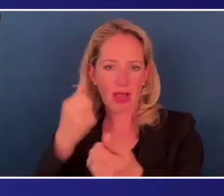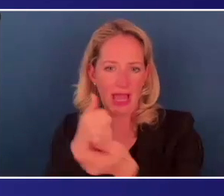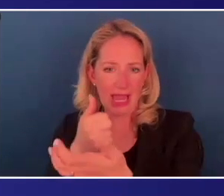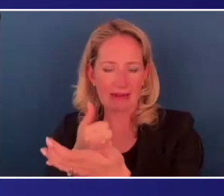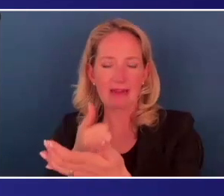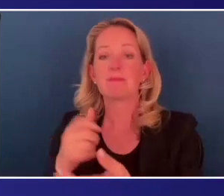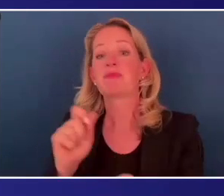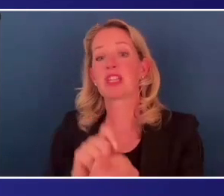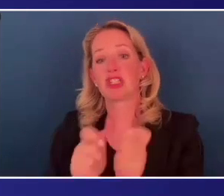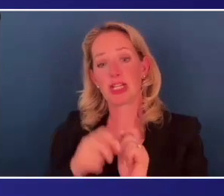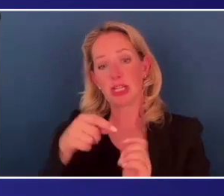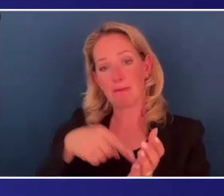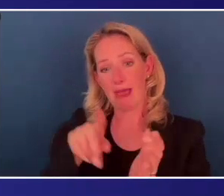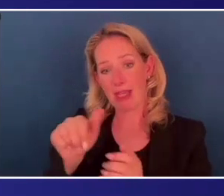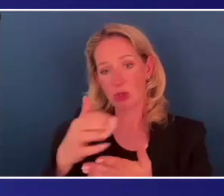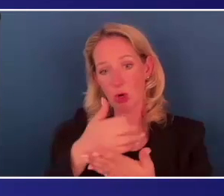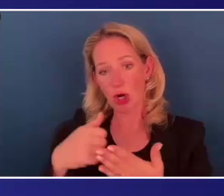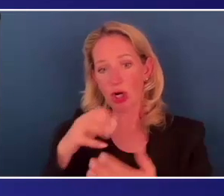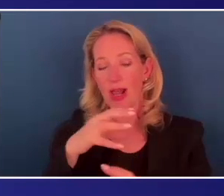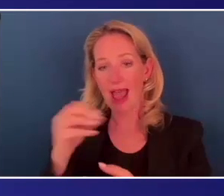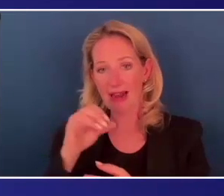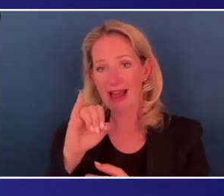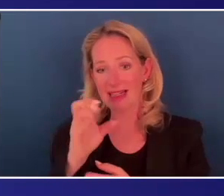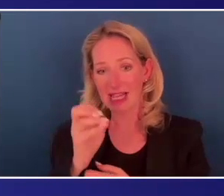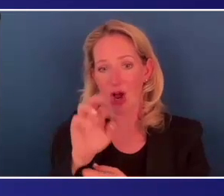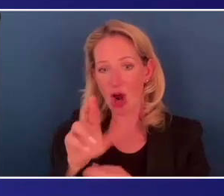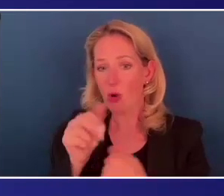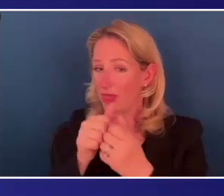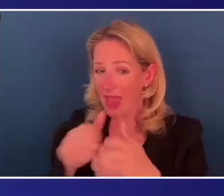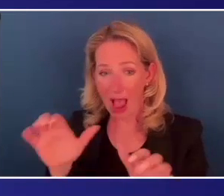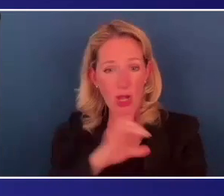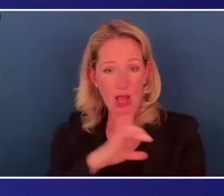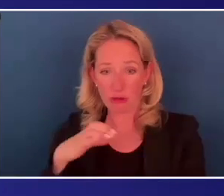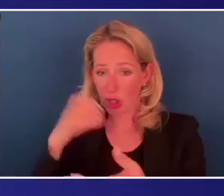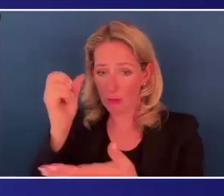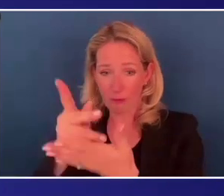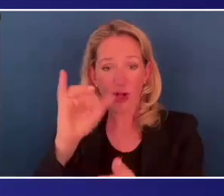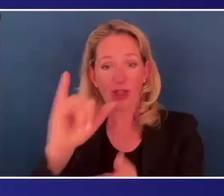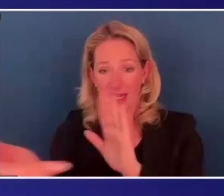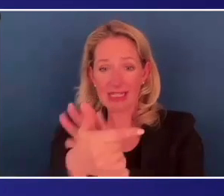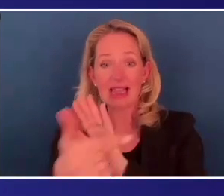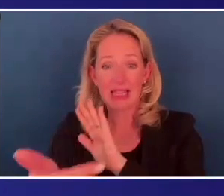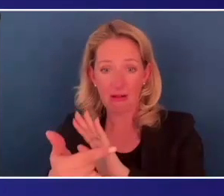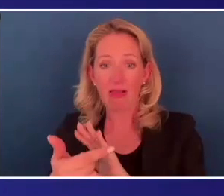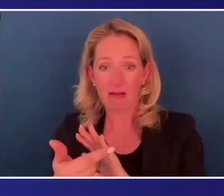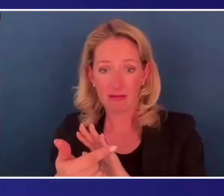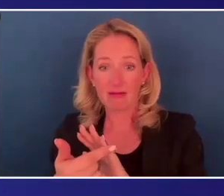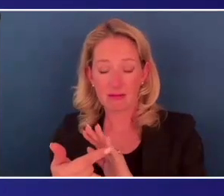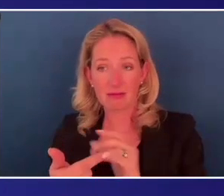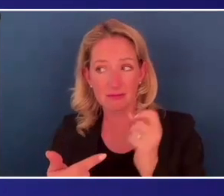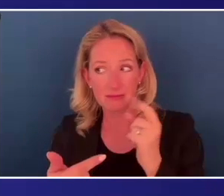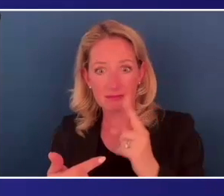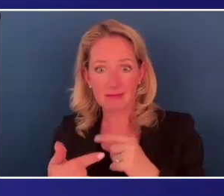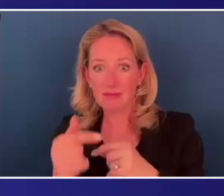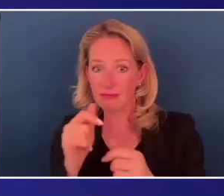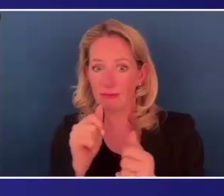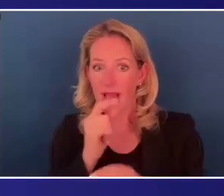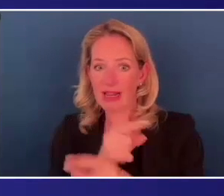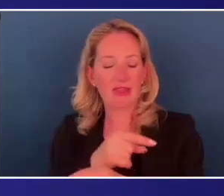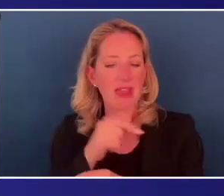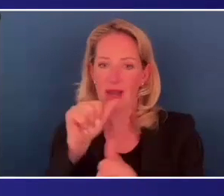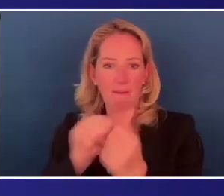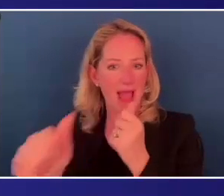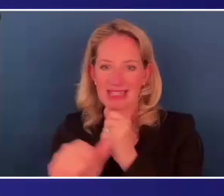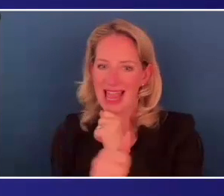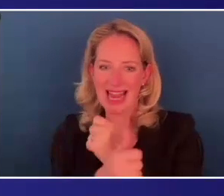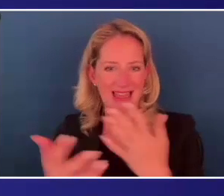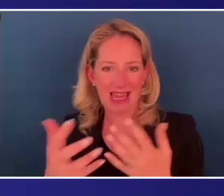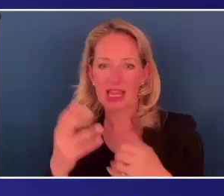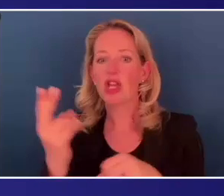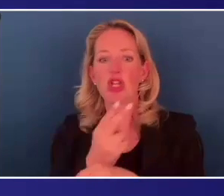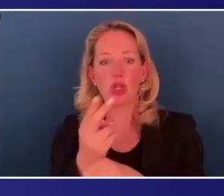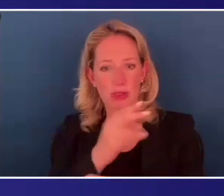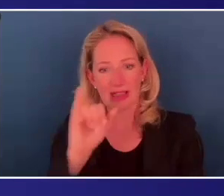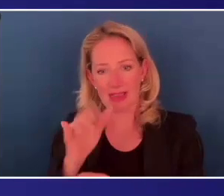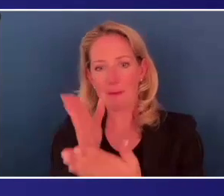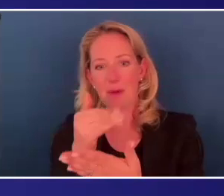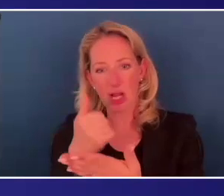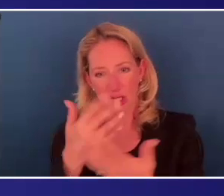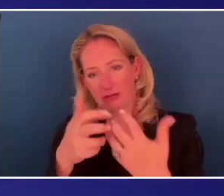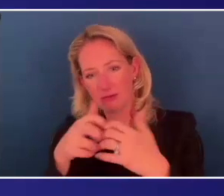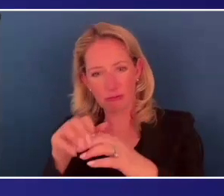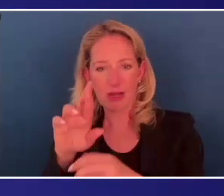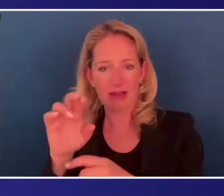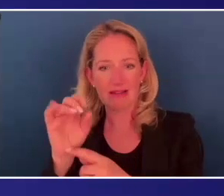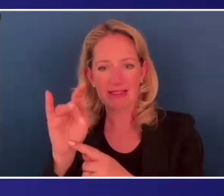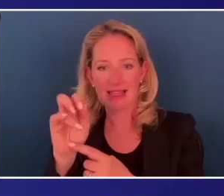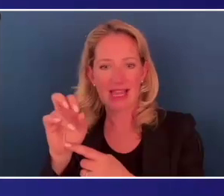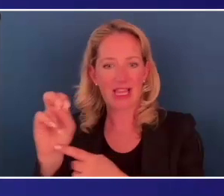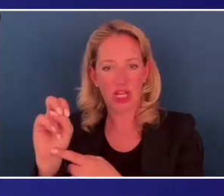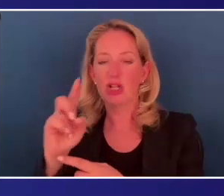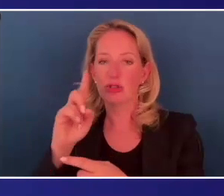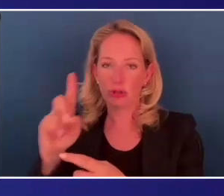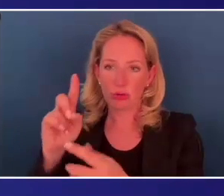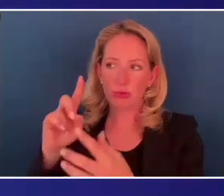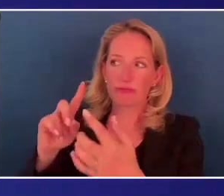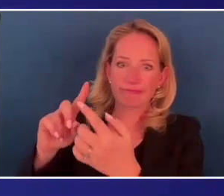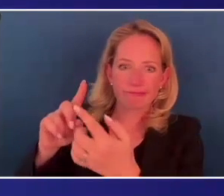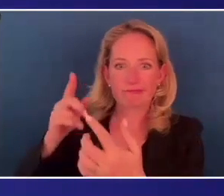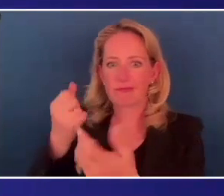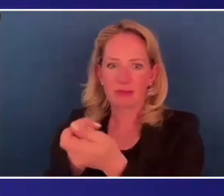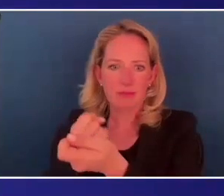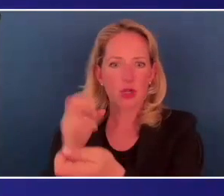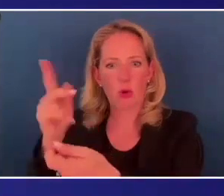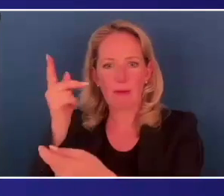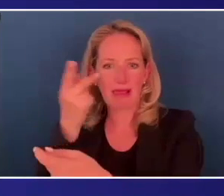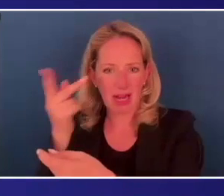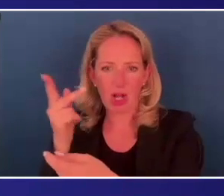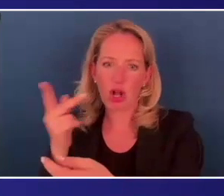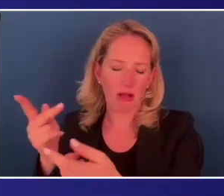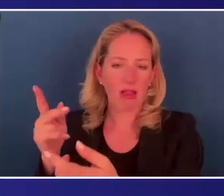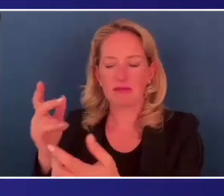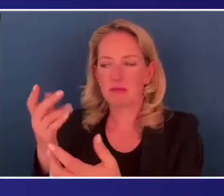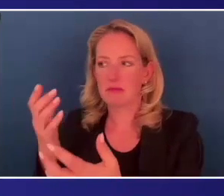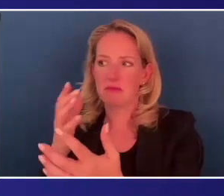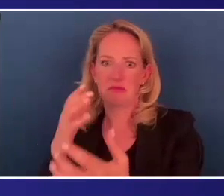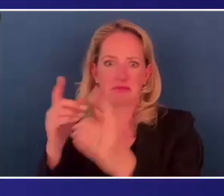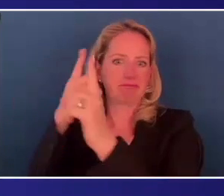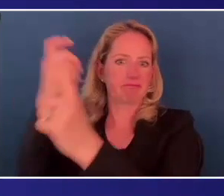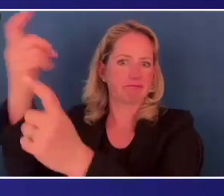They have not passed anything yet and using that budget reconciliation to fulfill your political wish list breaks the bird rule through the merely incidental test.